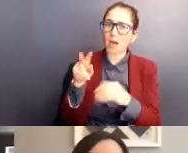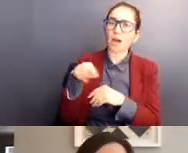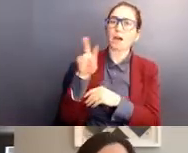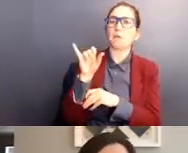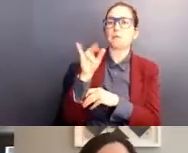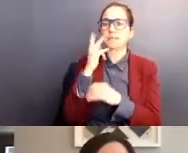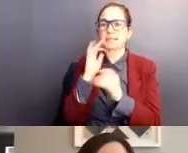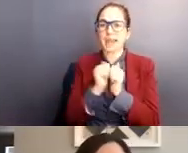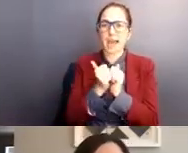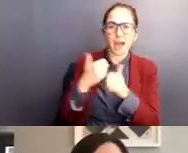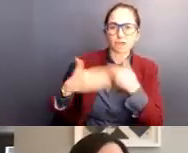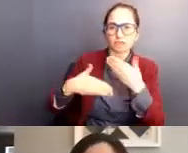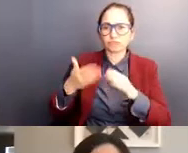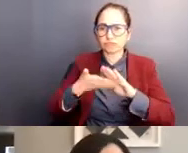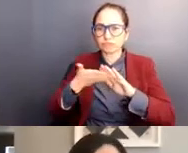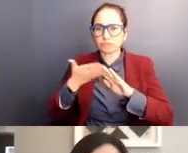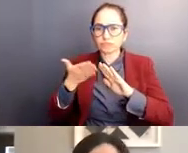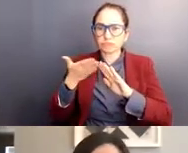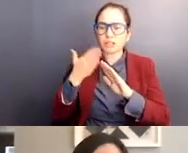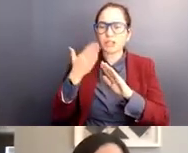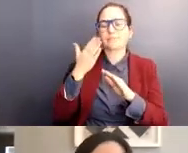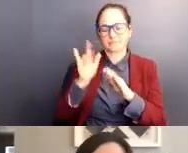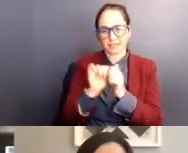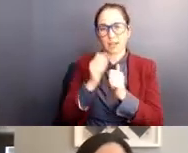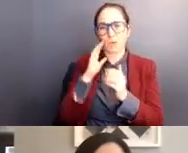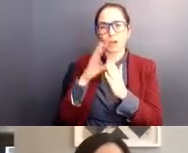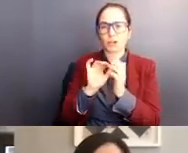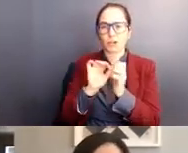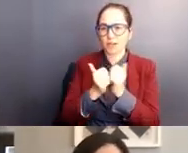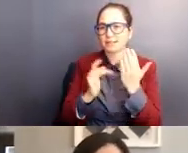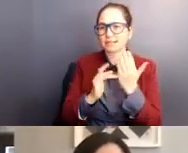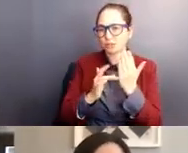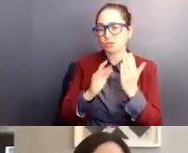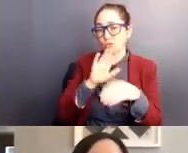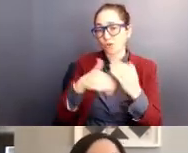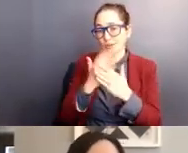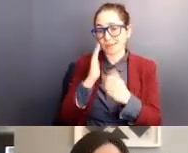Because that's one of the ways that you're going to learn how all of this different technology can benefit different people once you